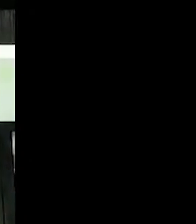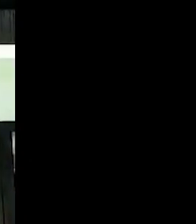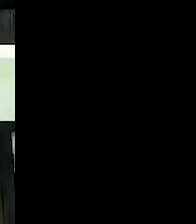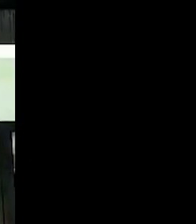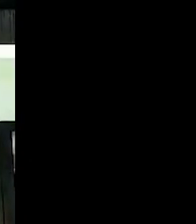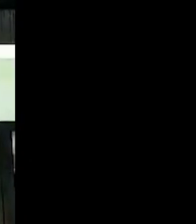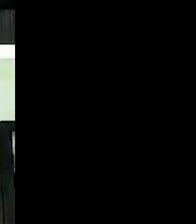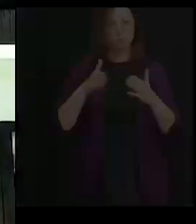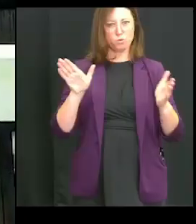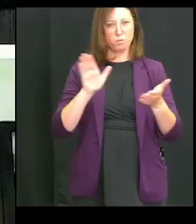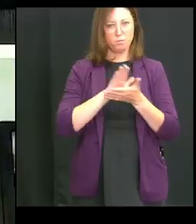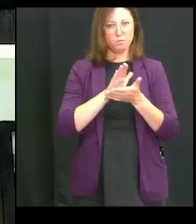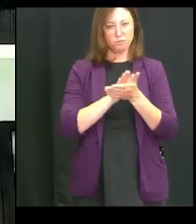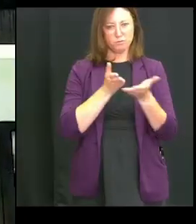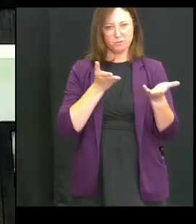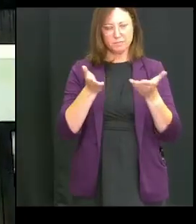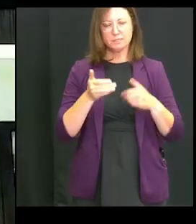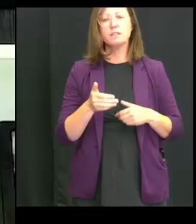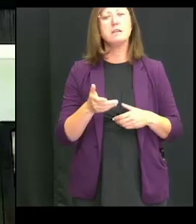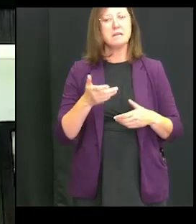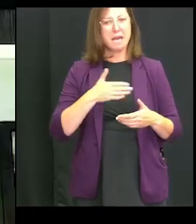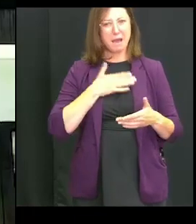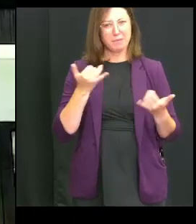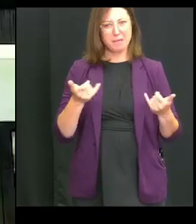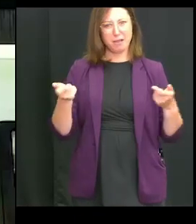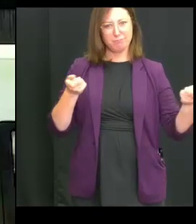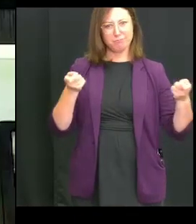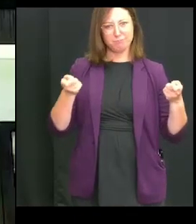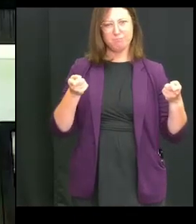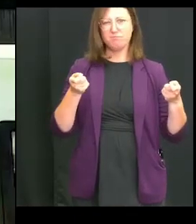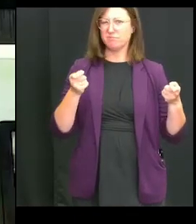and I'm pleased to moderate today's session in our series on The Future of Democracy.